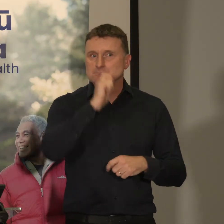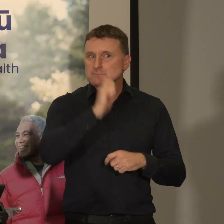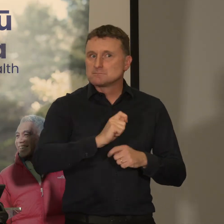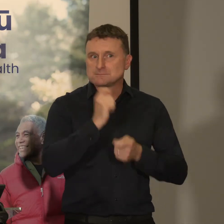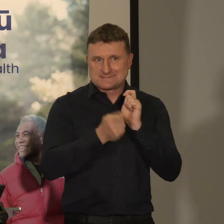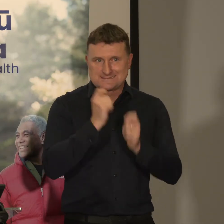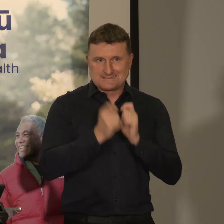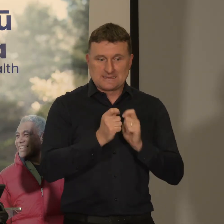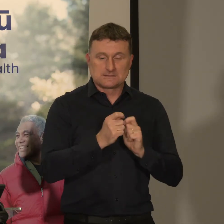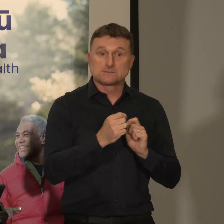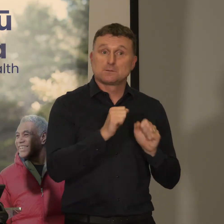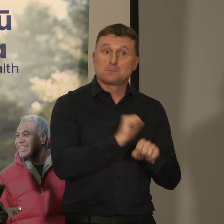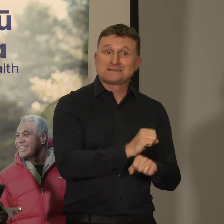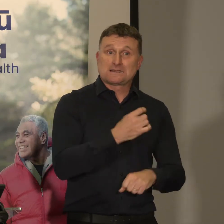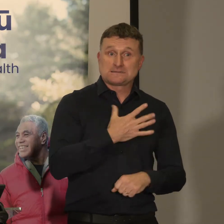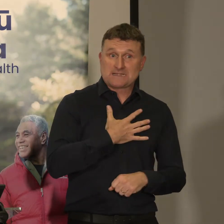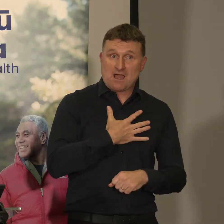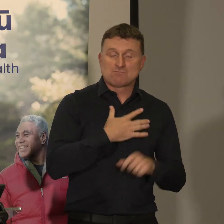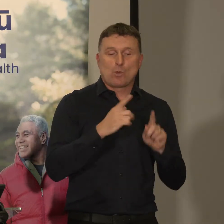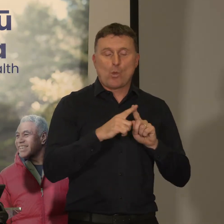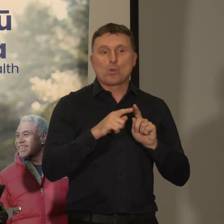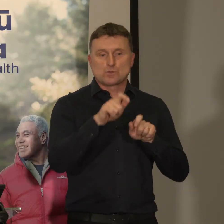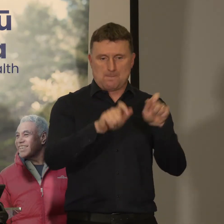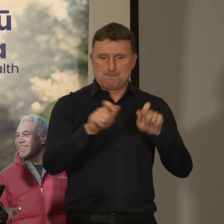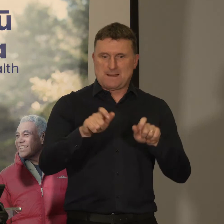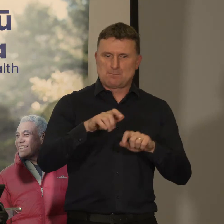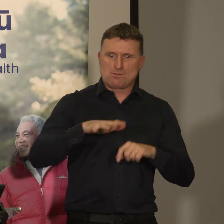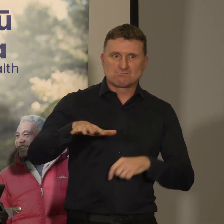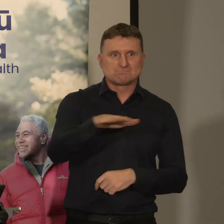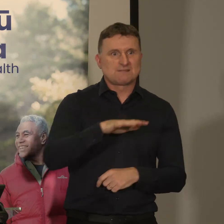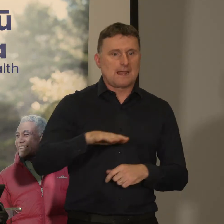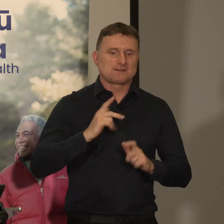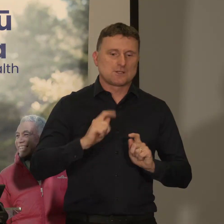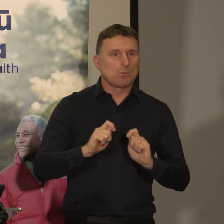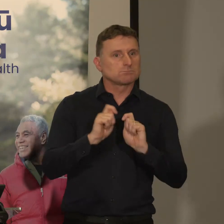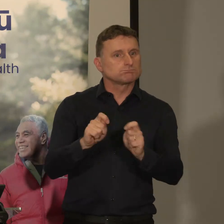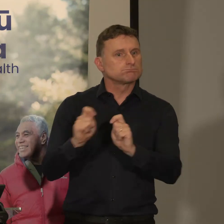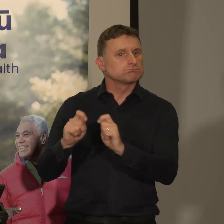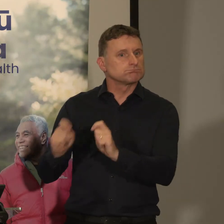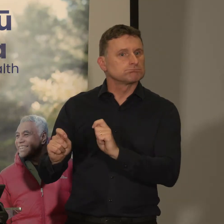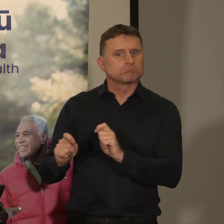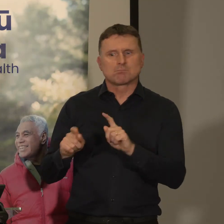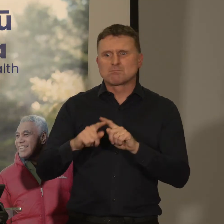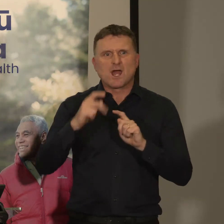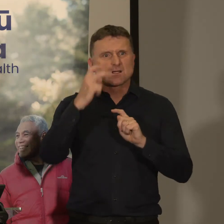but also to protect those around you, particularly people more vulnerable to severe diseases such as